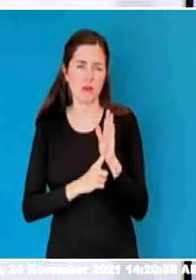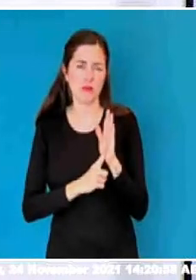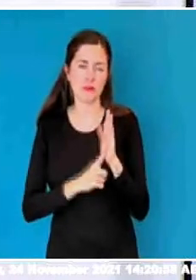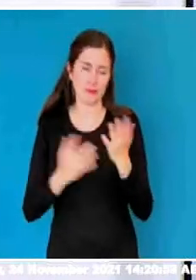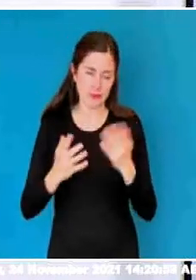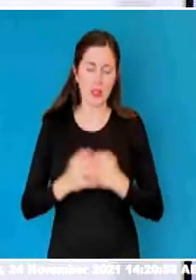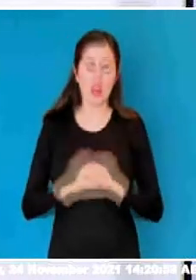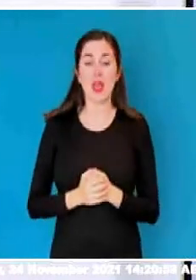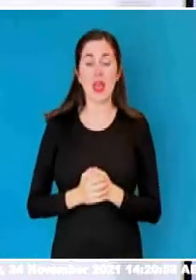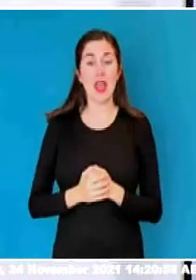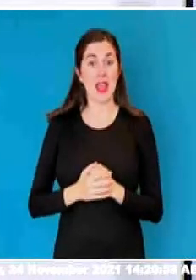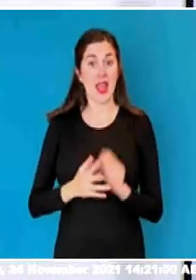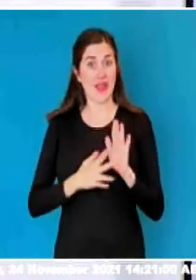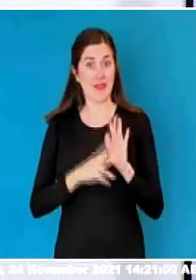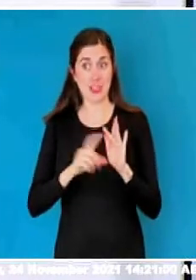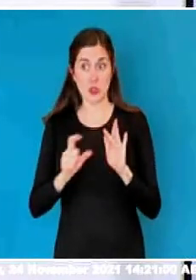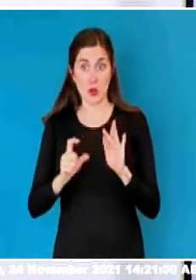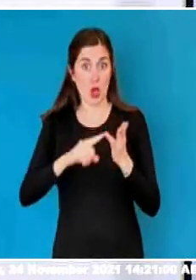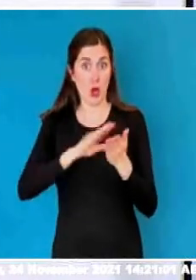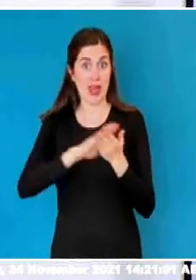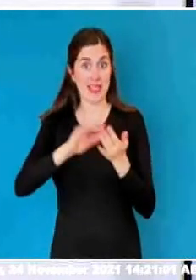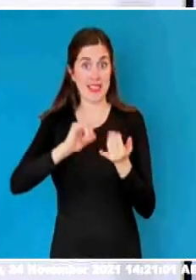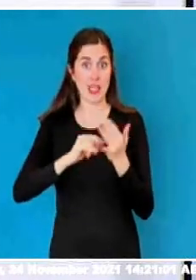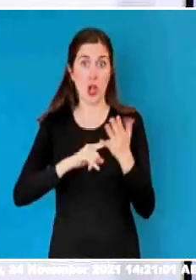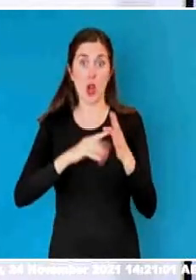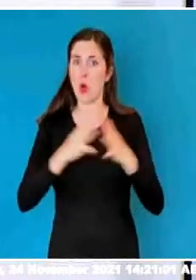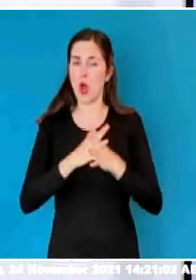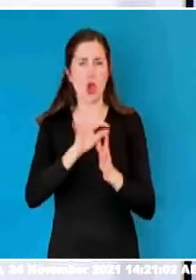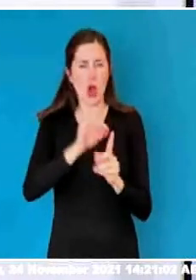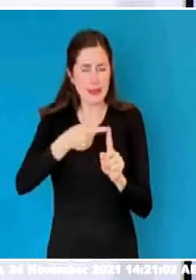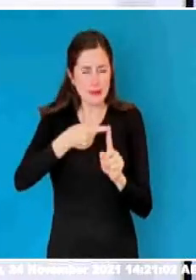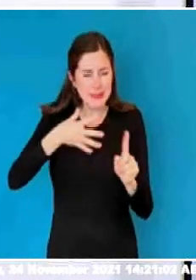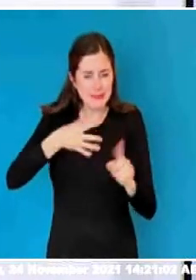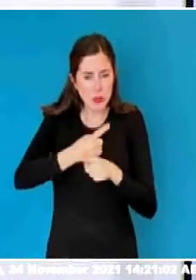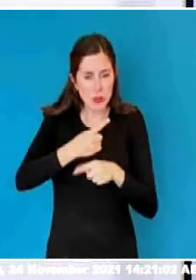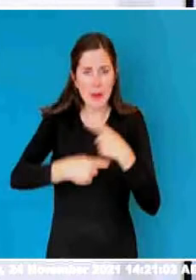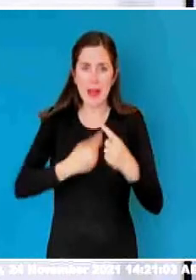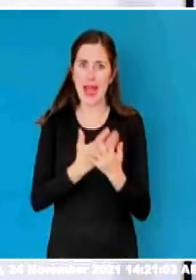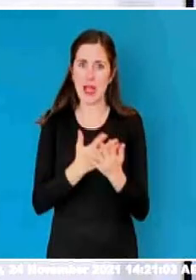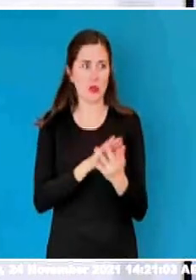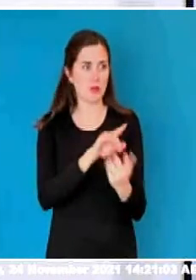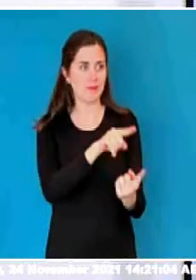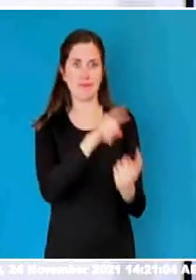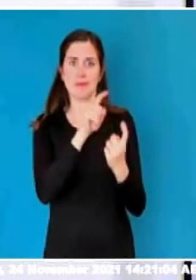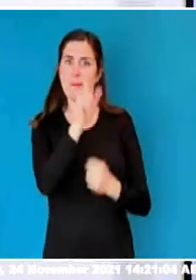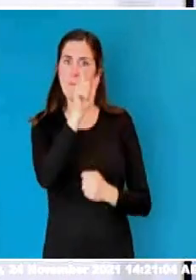Victorian legislation does not include specific provisions about hiring a person with disability.